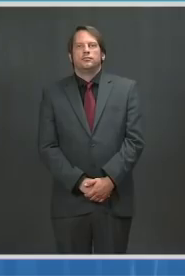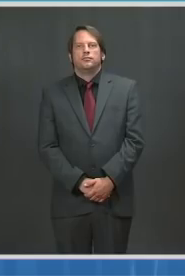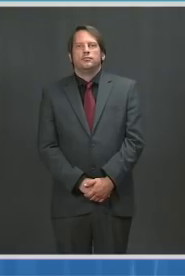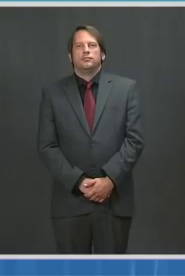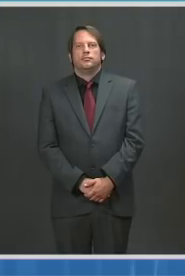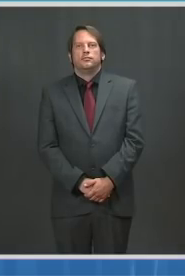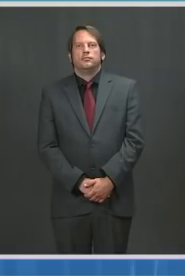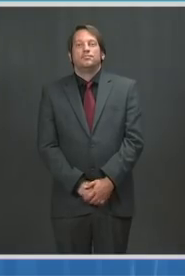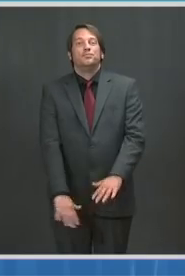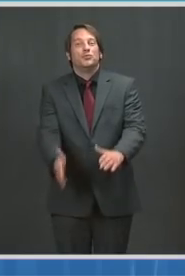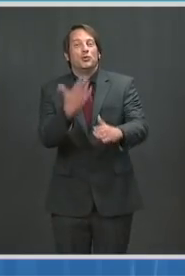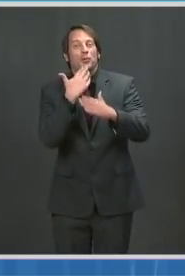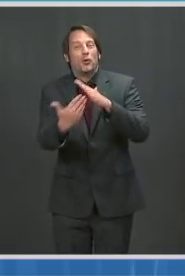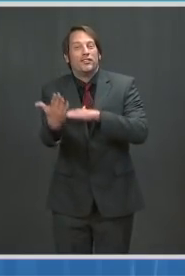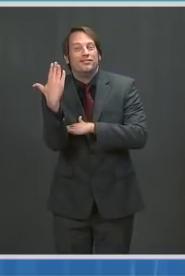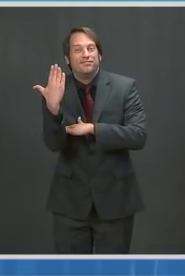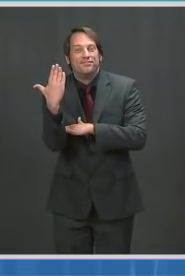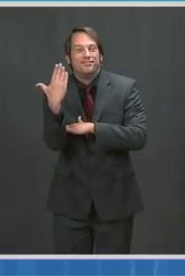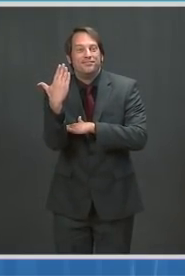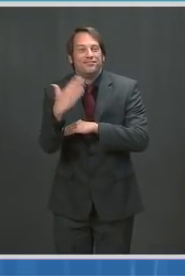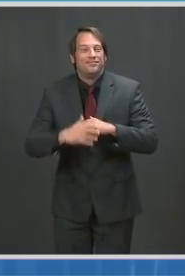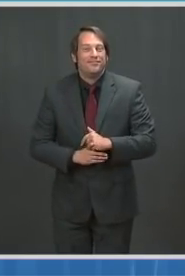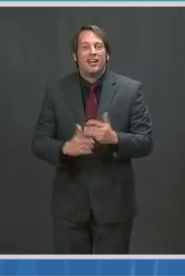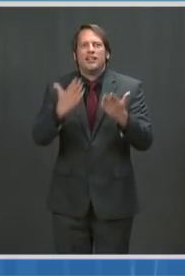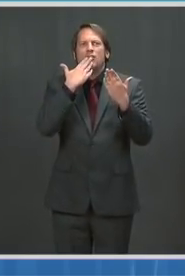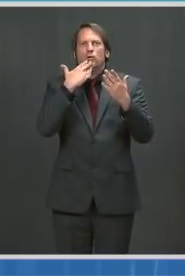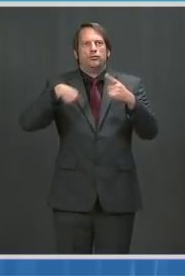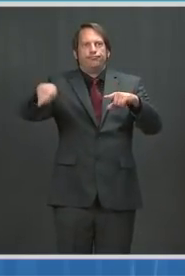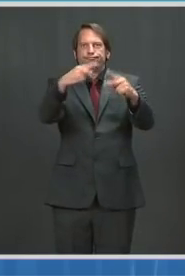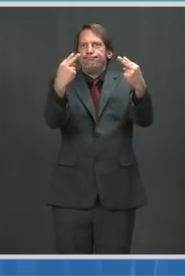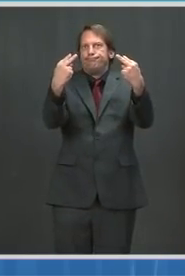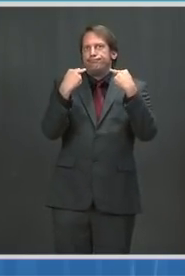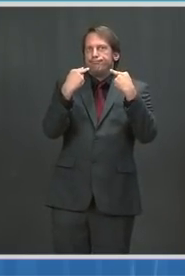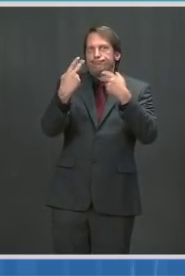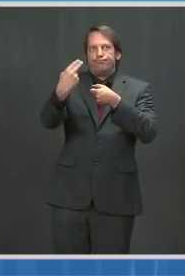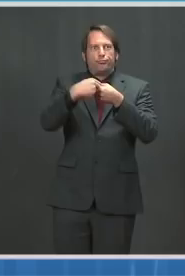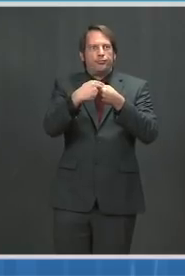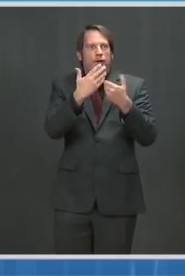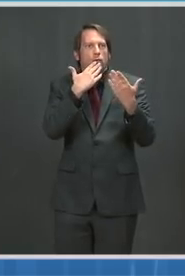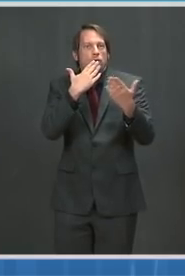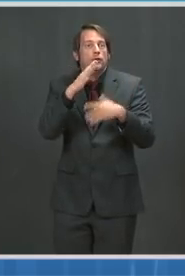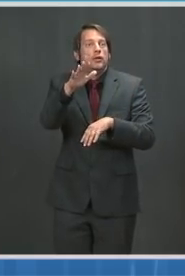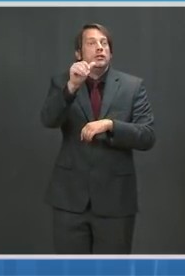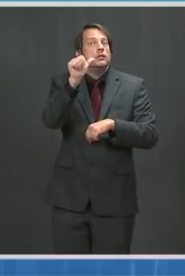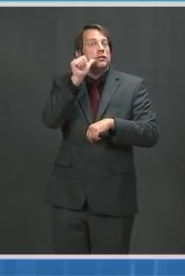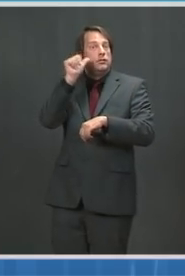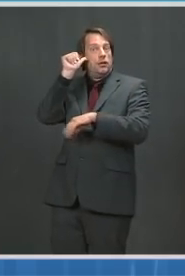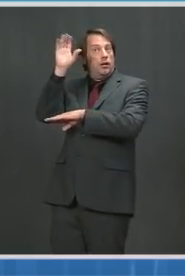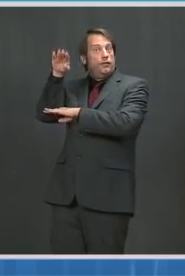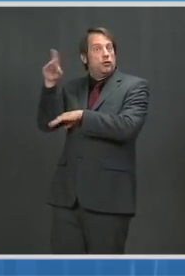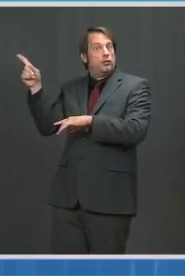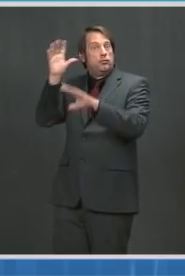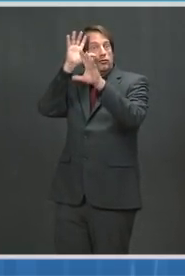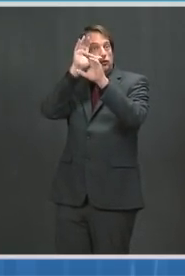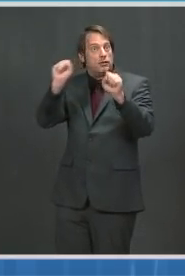Mr. Slavitt: Good morning. Thank you for joining us. Yesterday afternoon, President Biden delivered a report to the nation